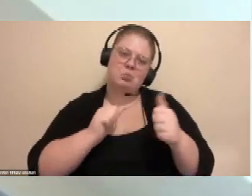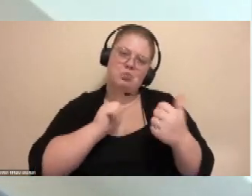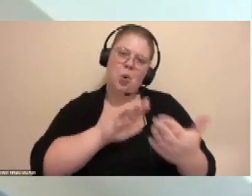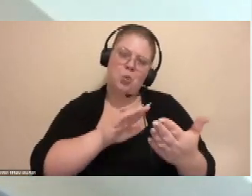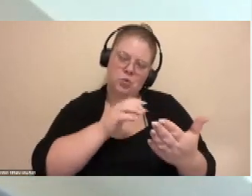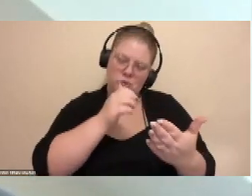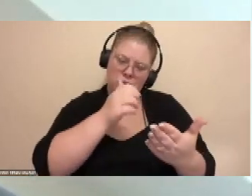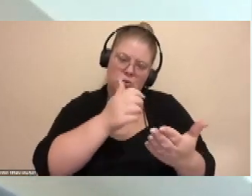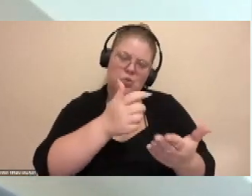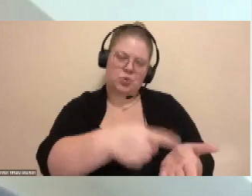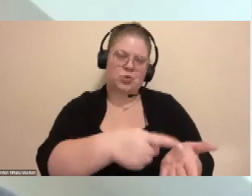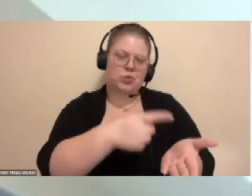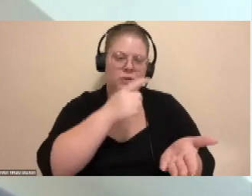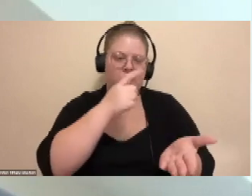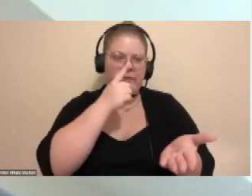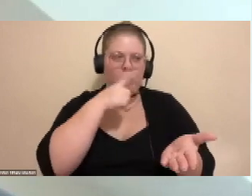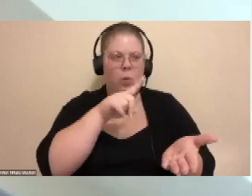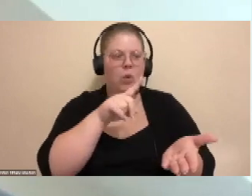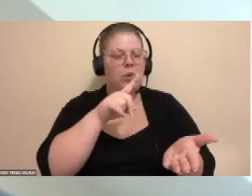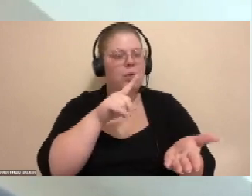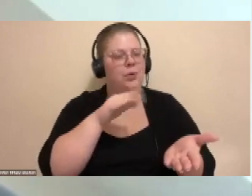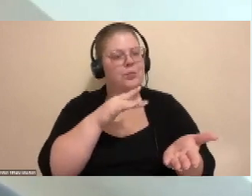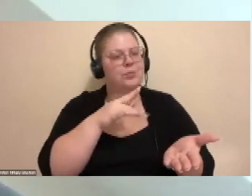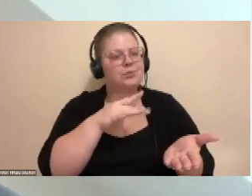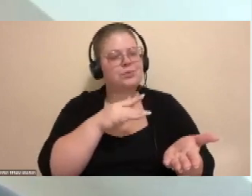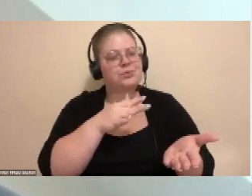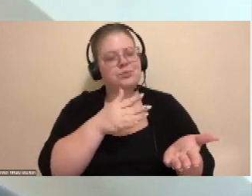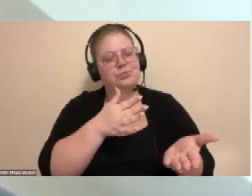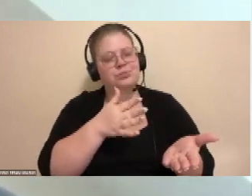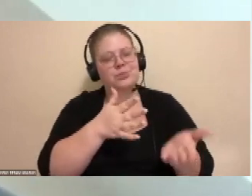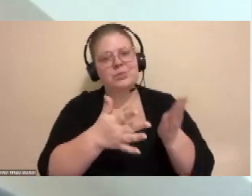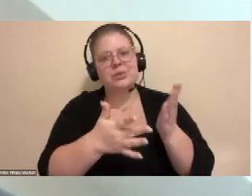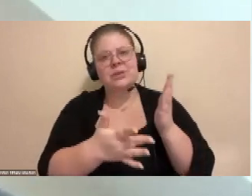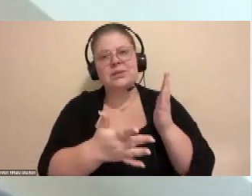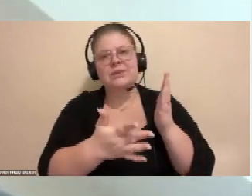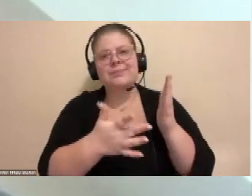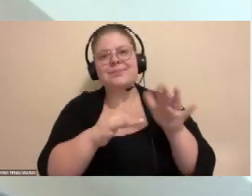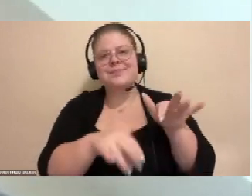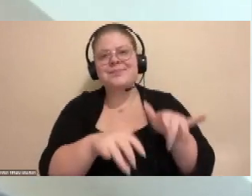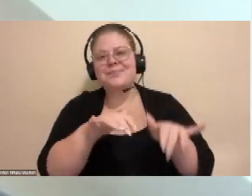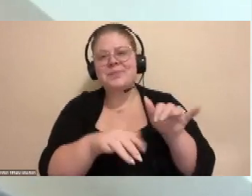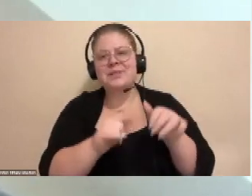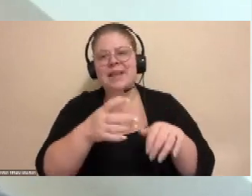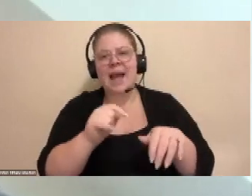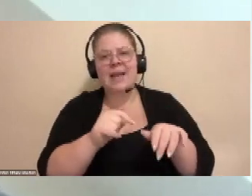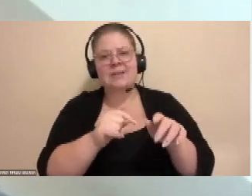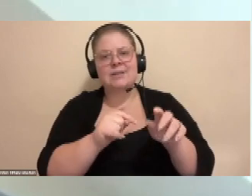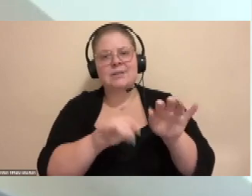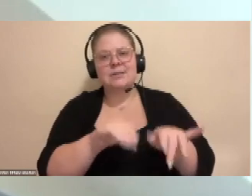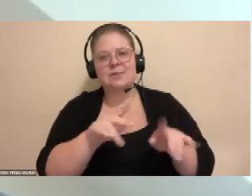from text submission or people writing about their experiences and